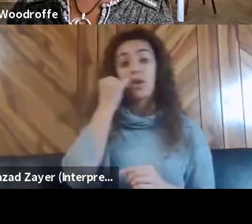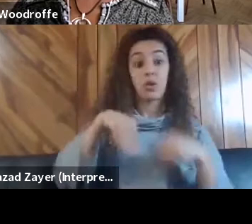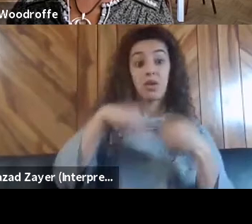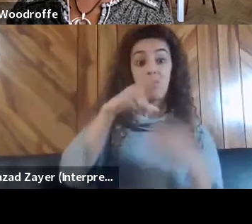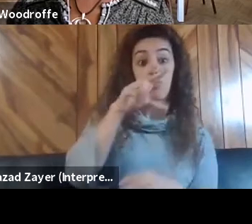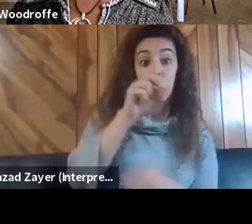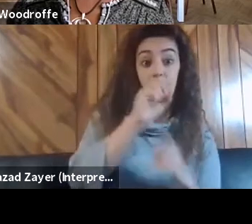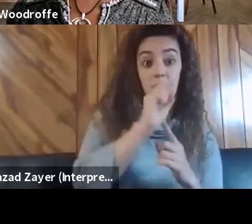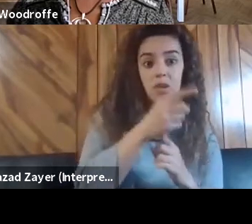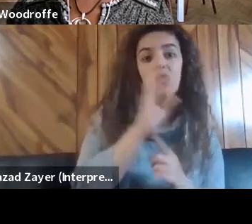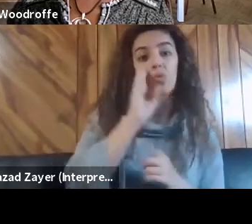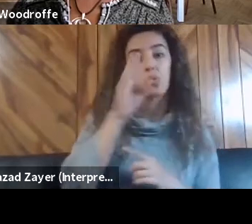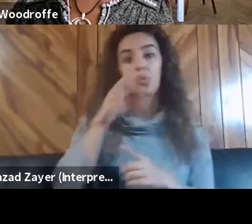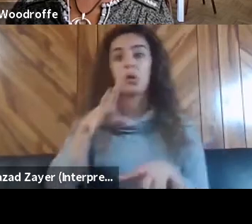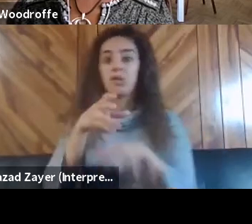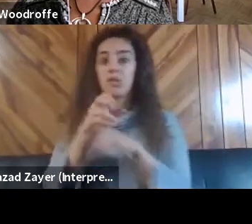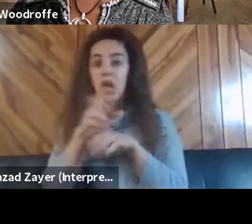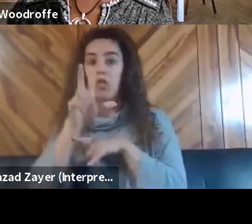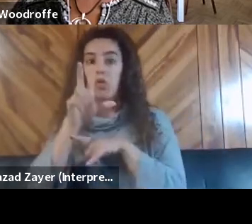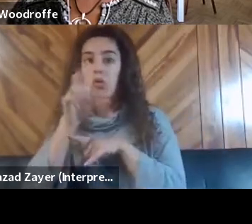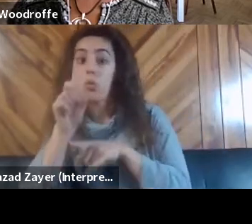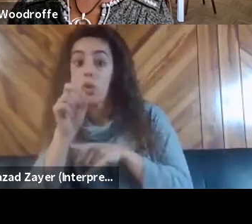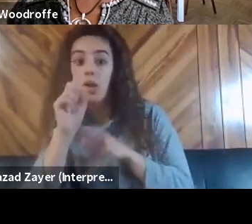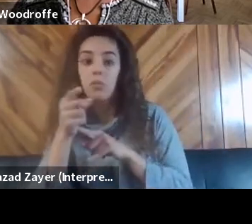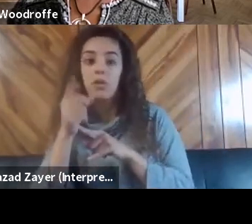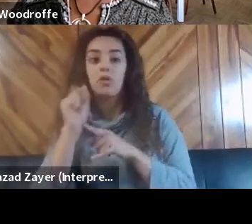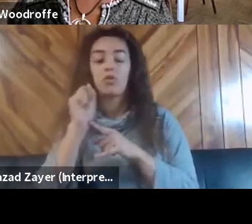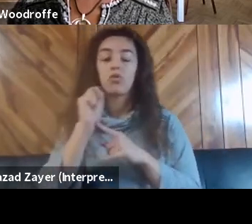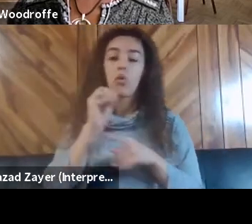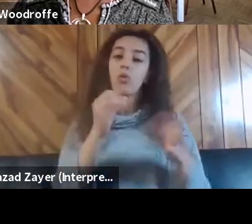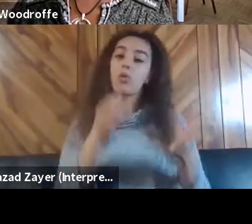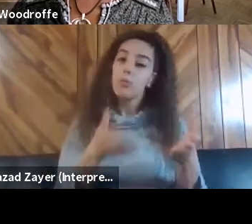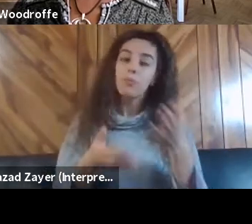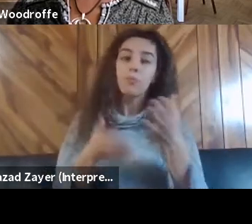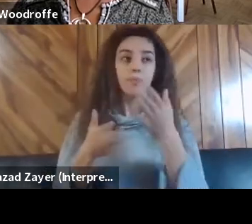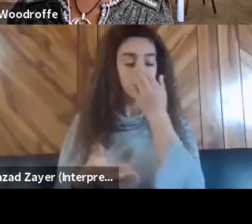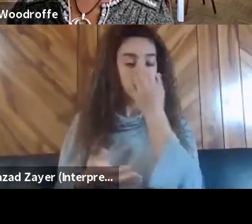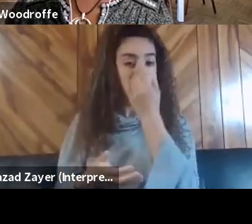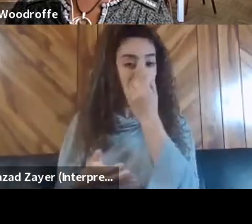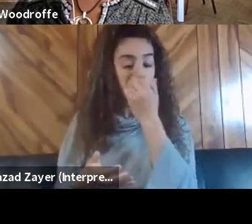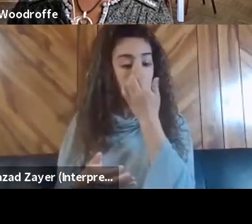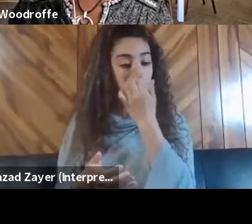it. So we were up there for an open school night. And this teacher was, you know, complaining, and I just said,